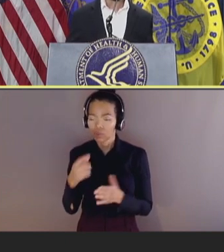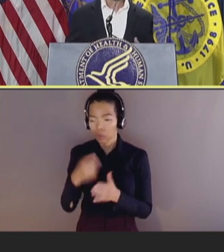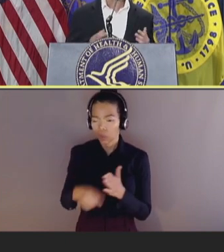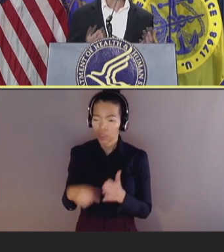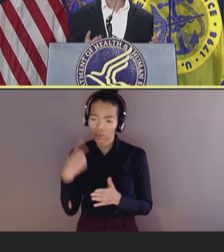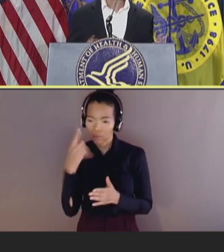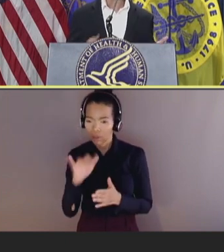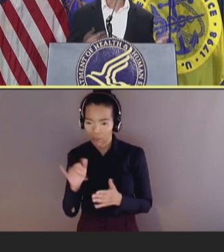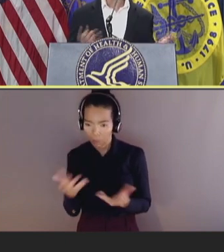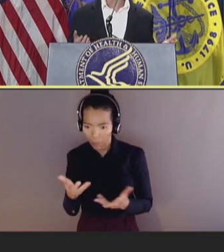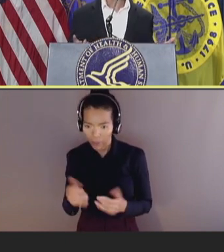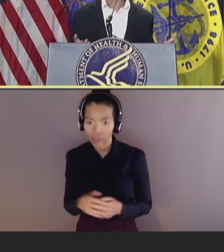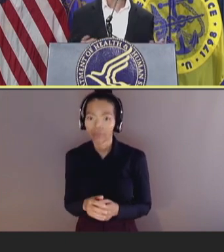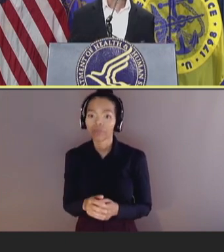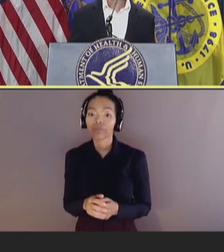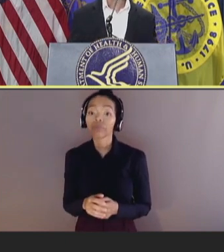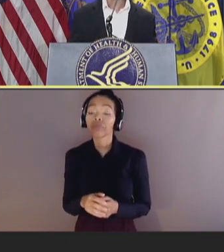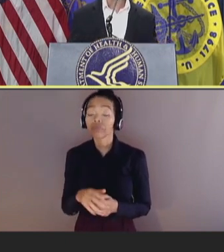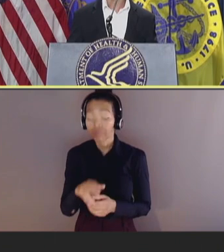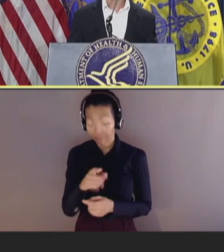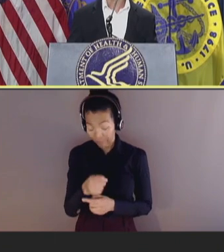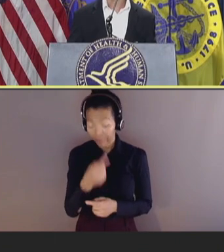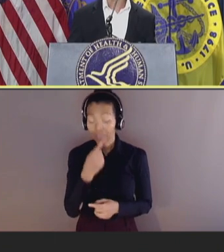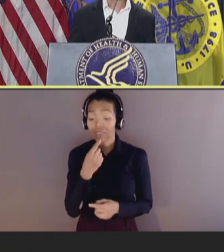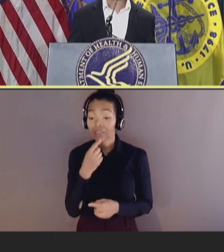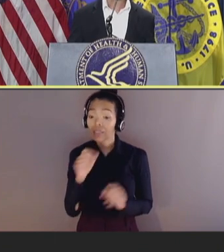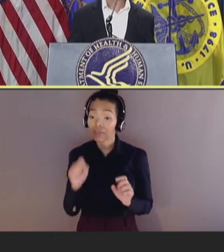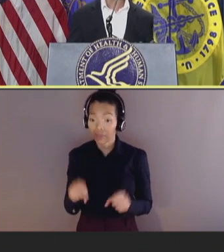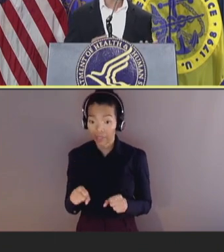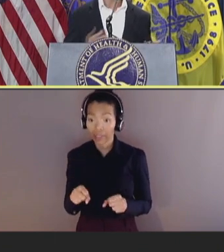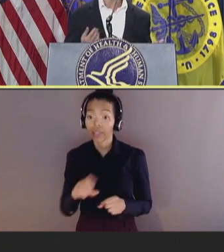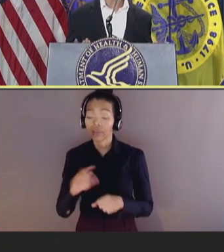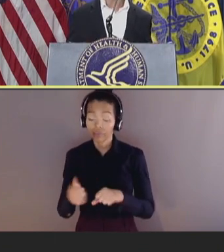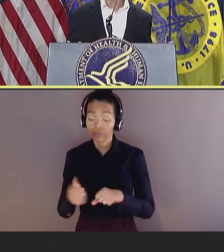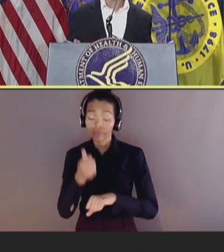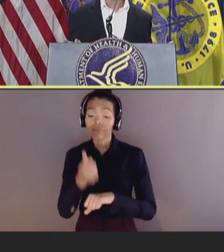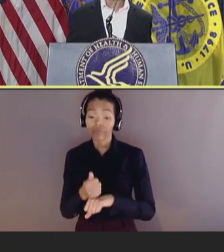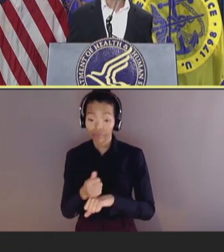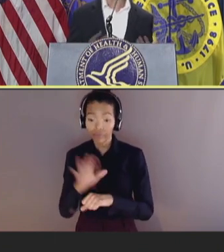And they said that you could establish a federal floor for payment rates in